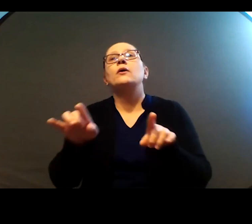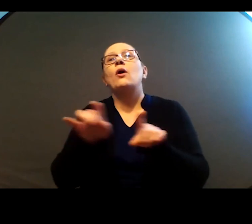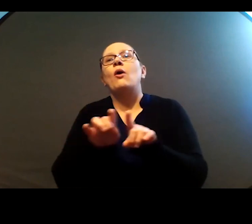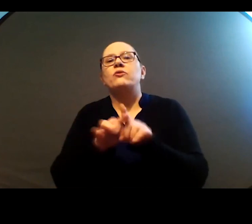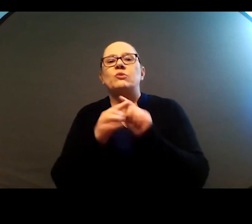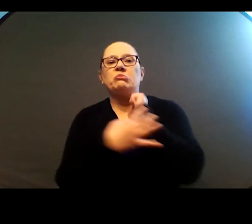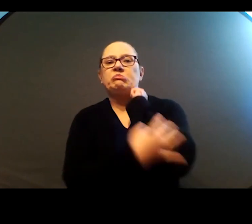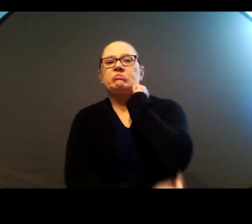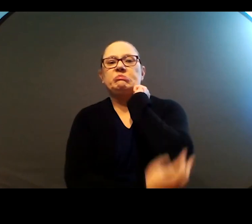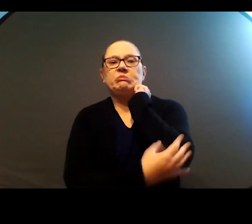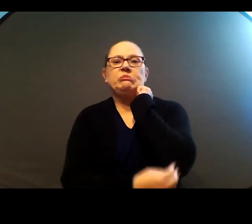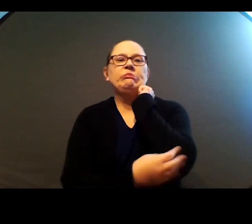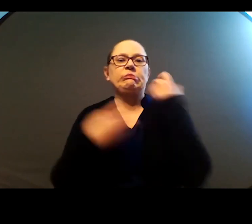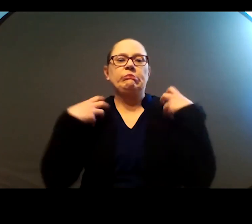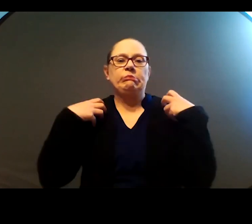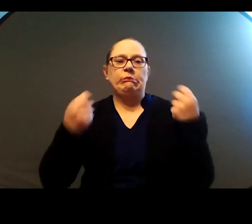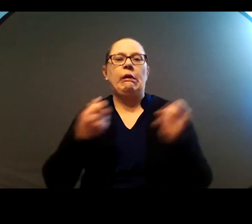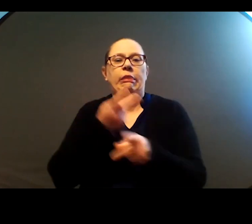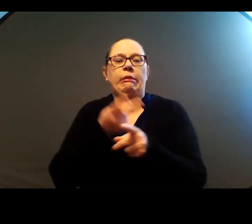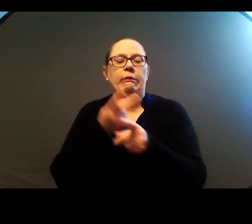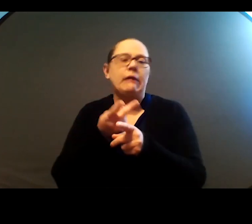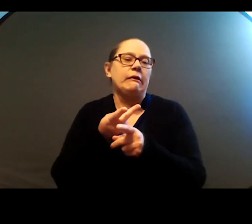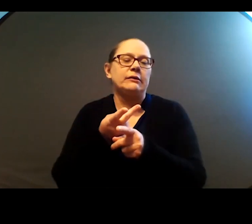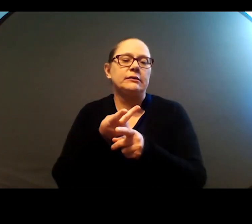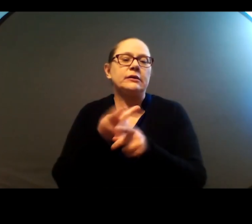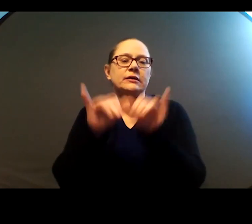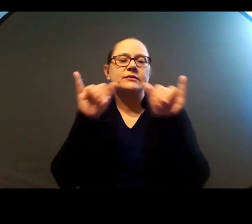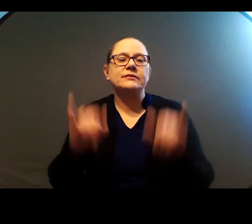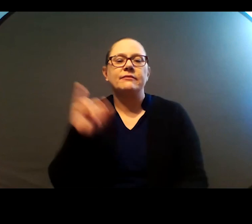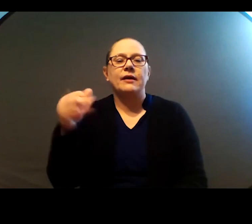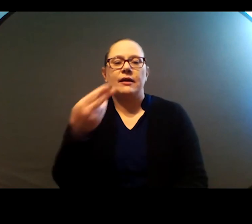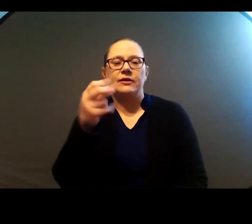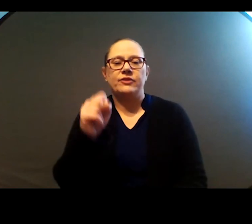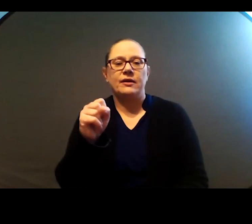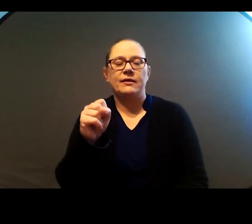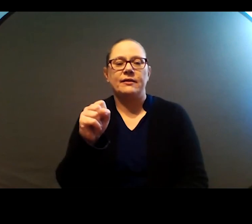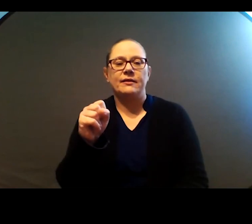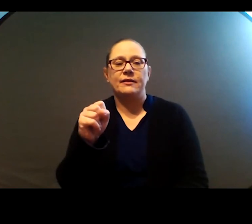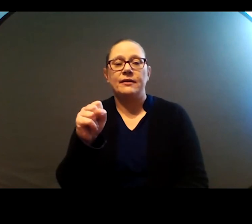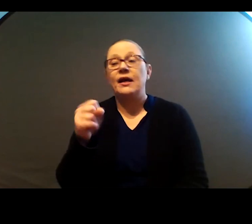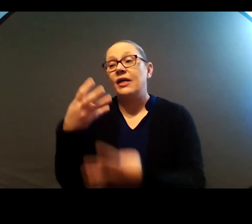through the IHS and the the Bureau of Prisons no longer shares their data because they didn't like